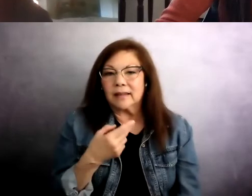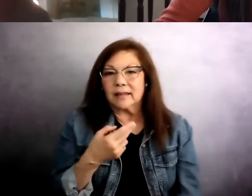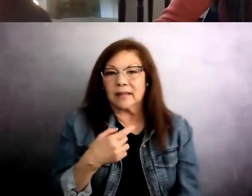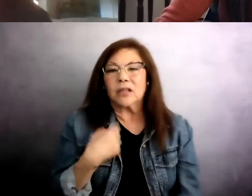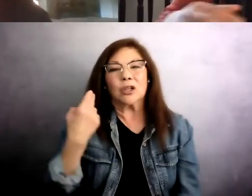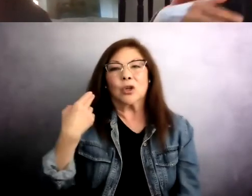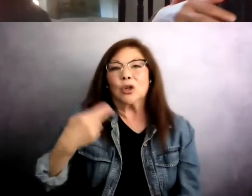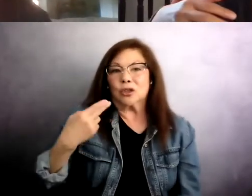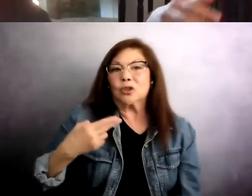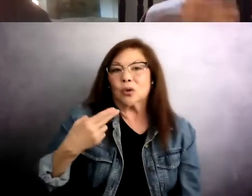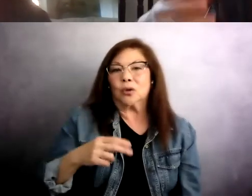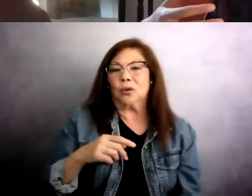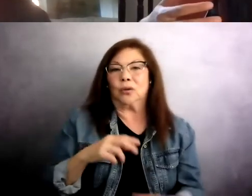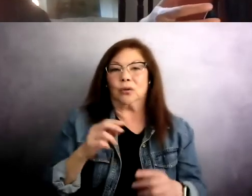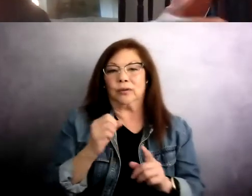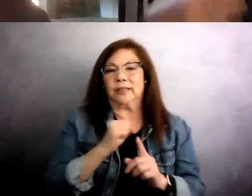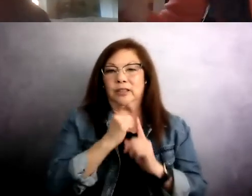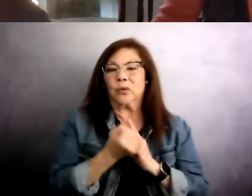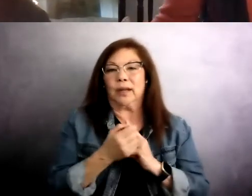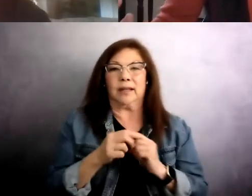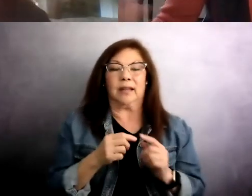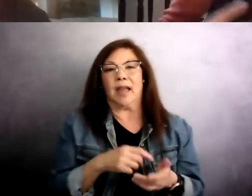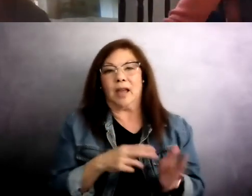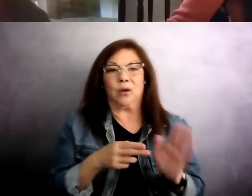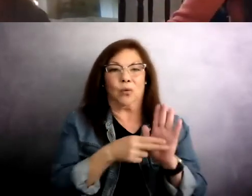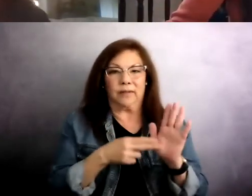The next question I have two, you do a lot of historical references in different parts